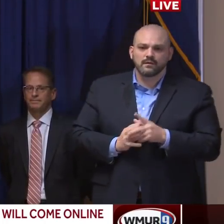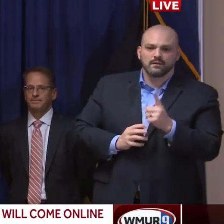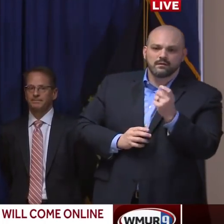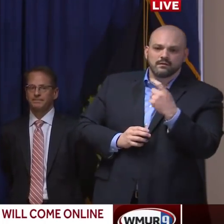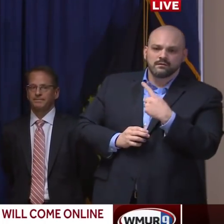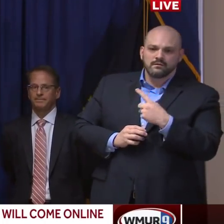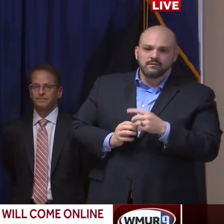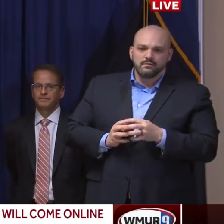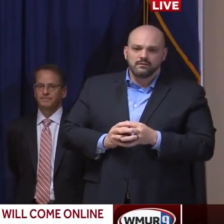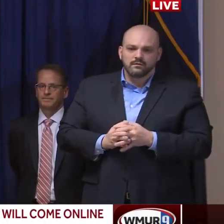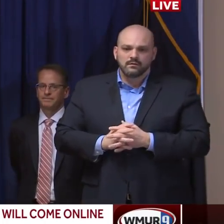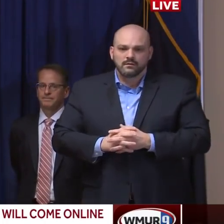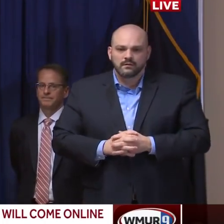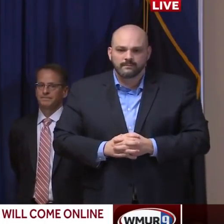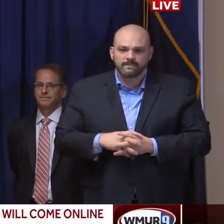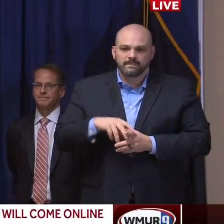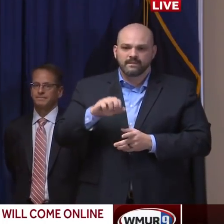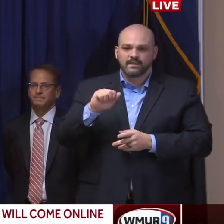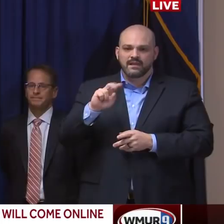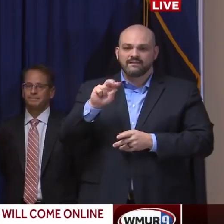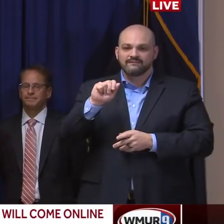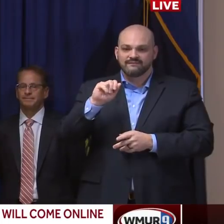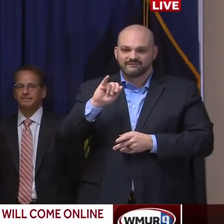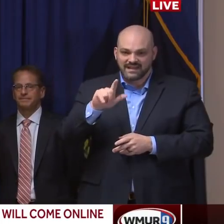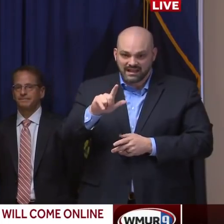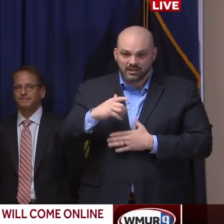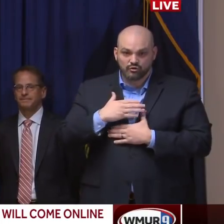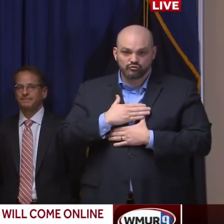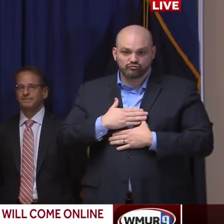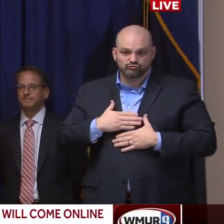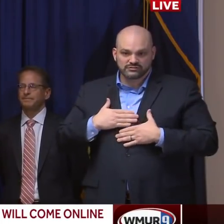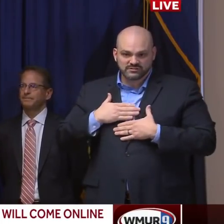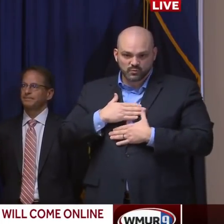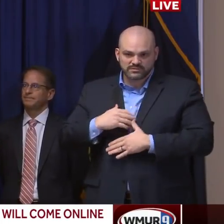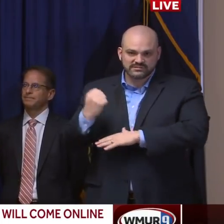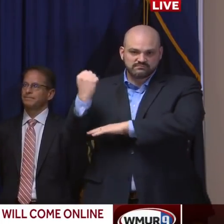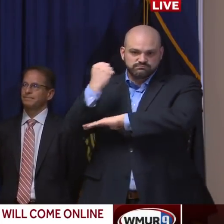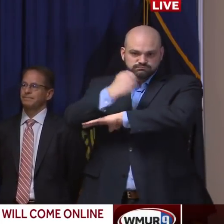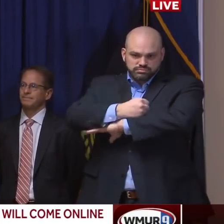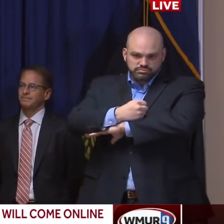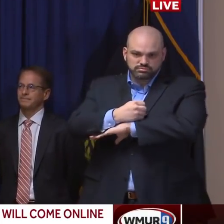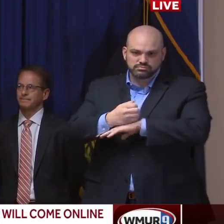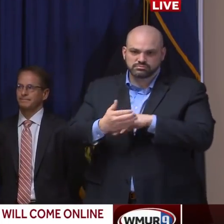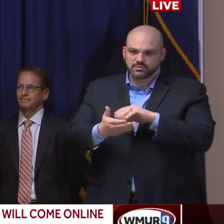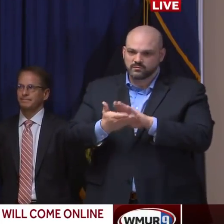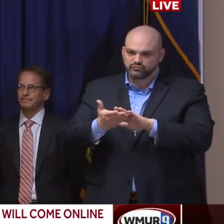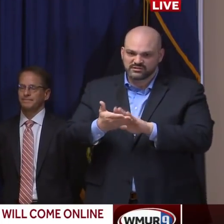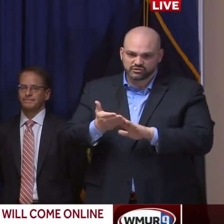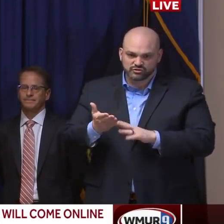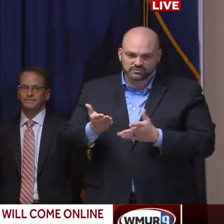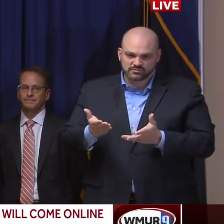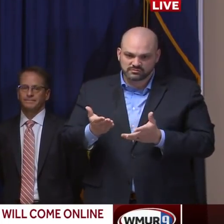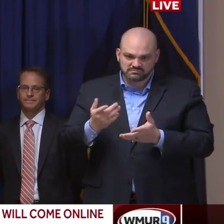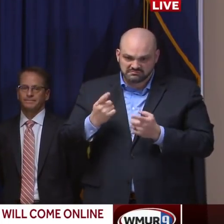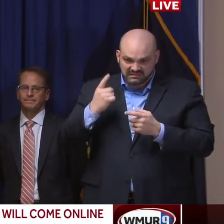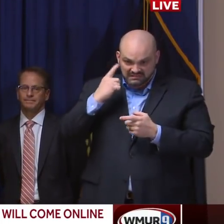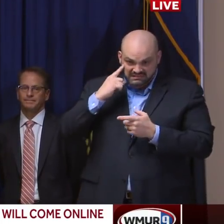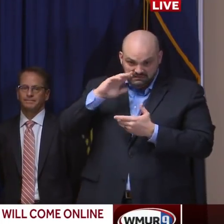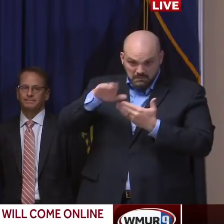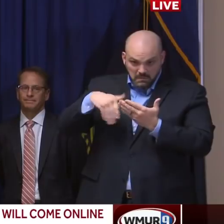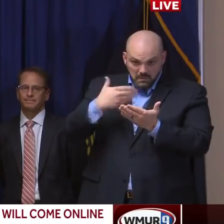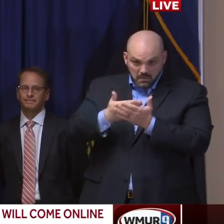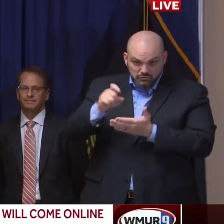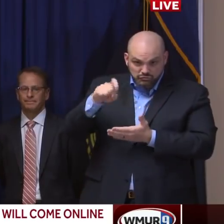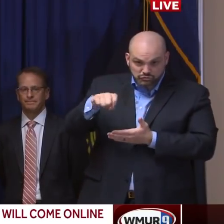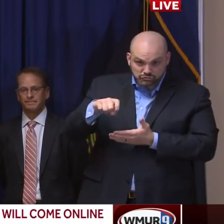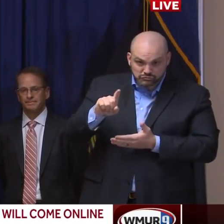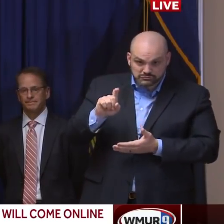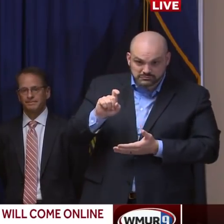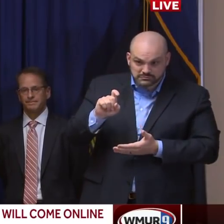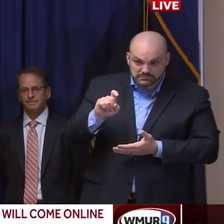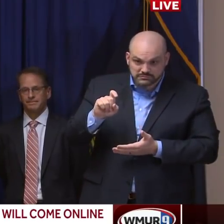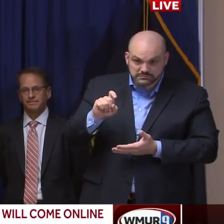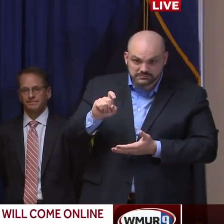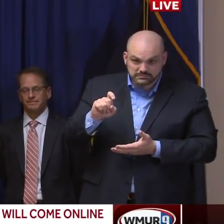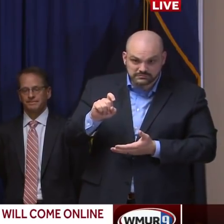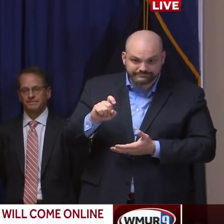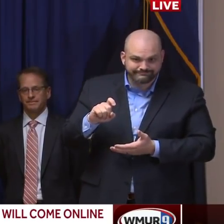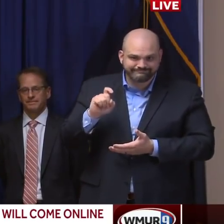THIS HAS BEEN A GREAT TEAM EFFORT.